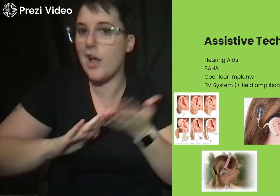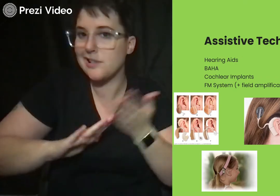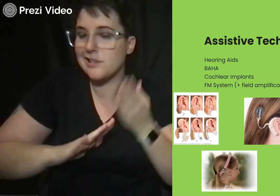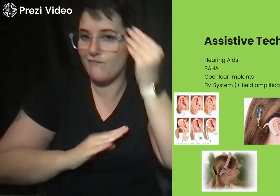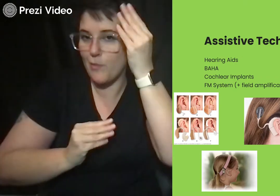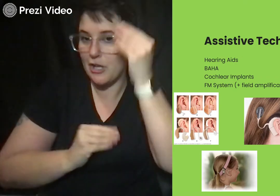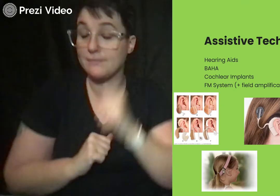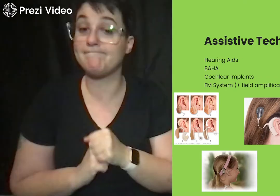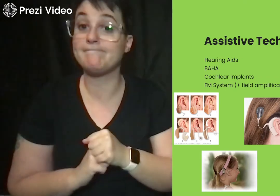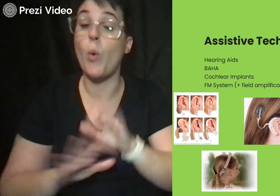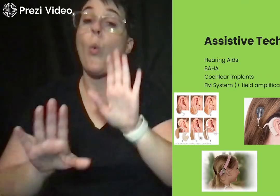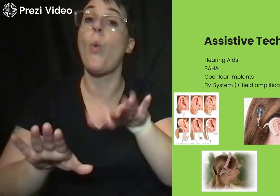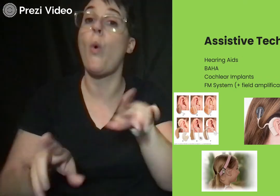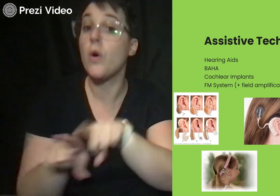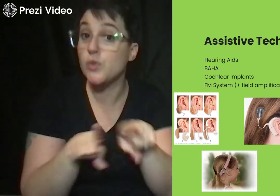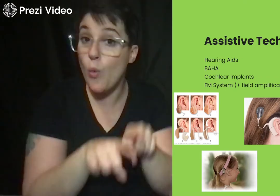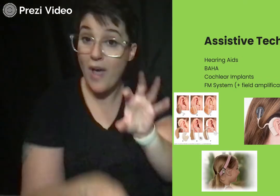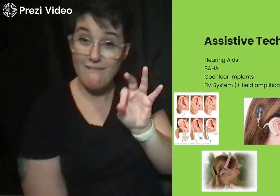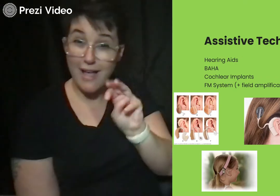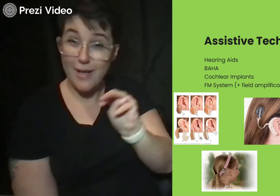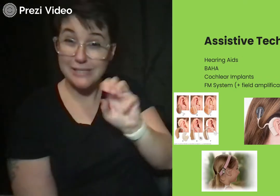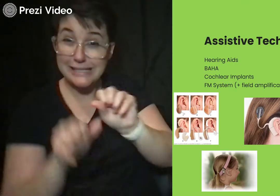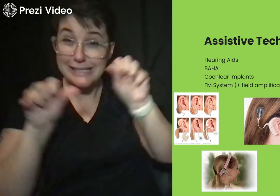Another thing to know about an FM system is that